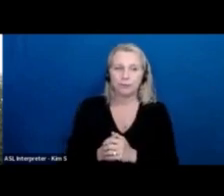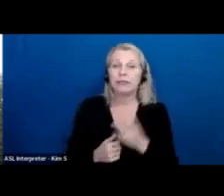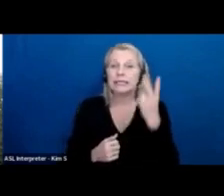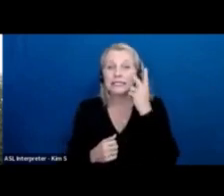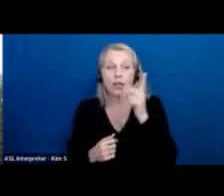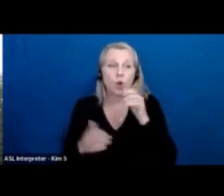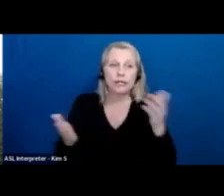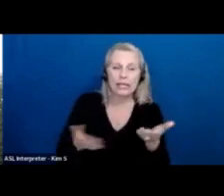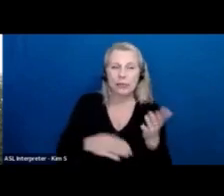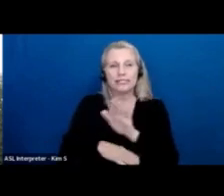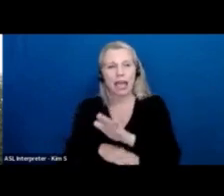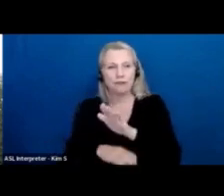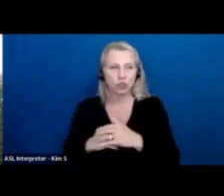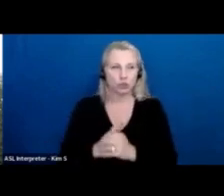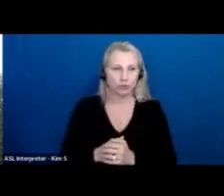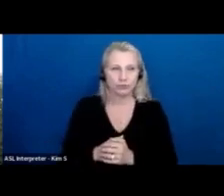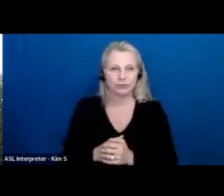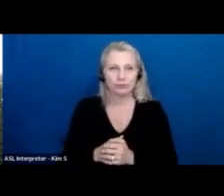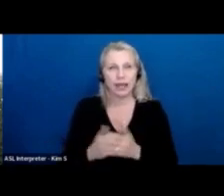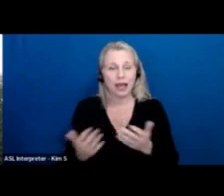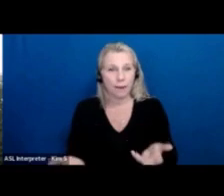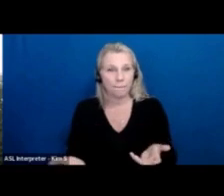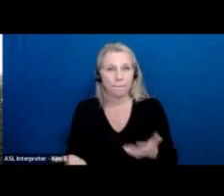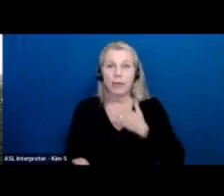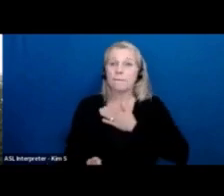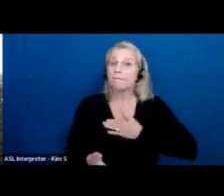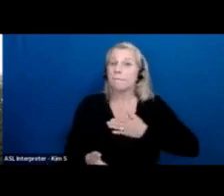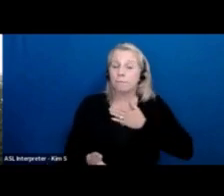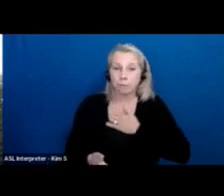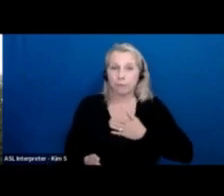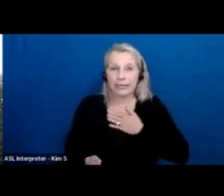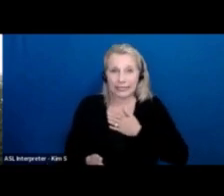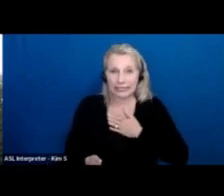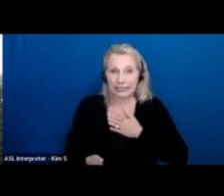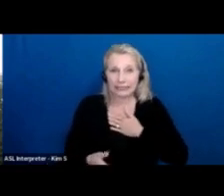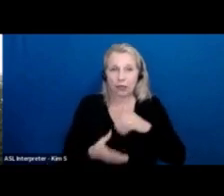afternoon. Please, in this poll,